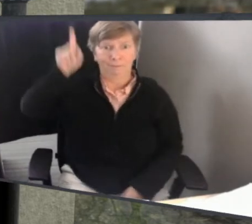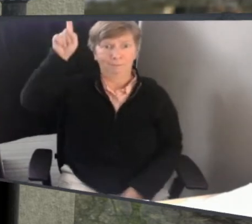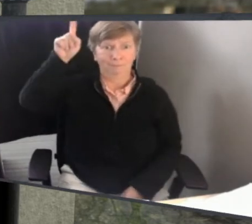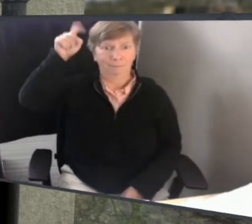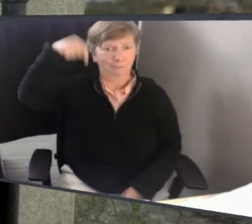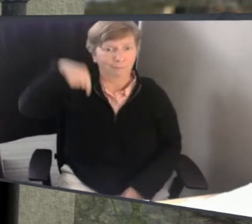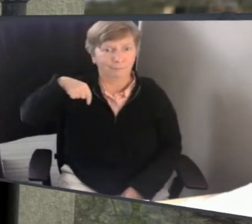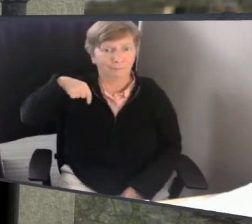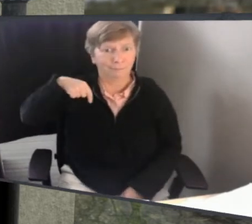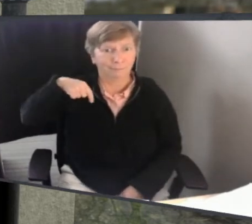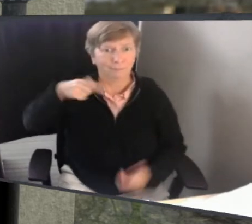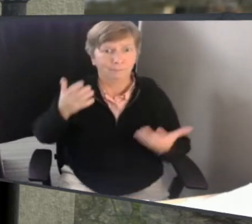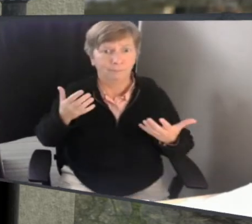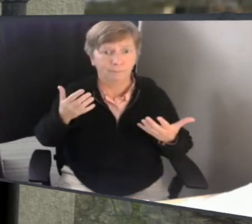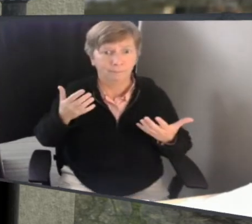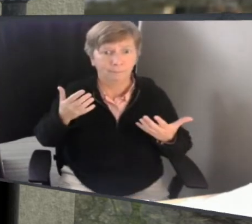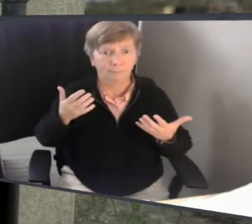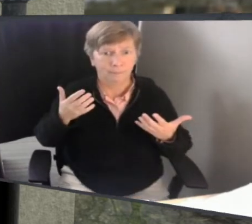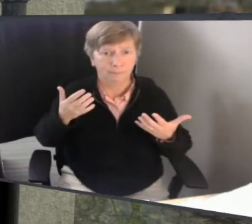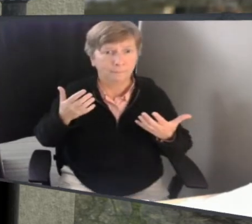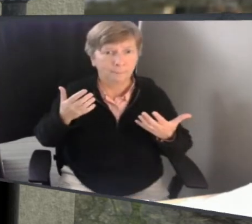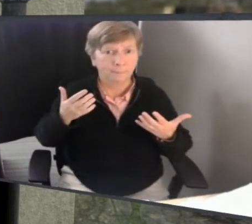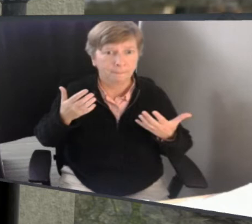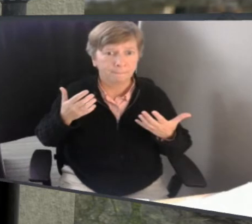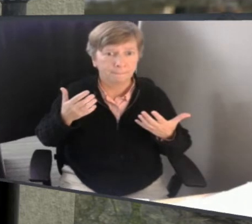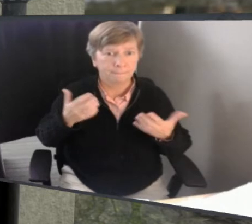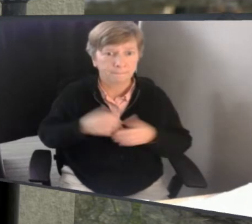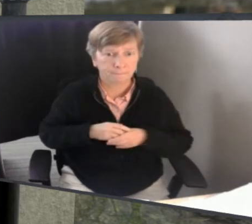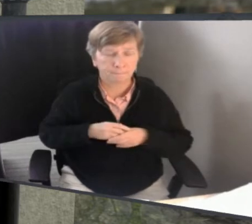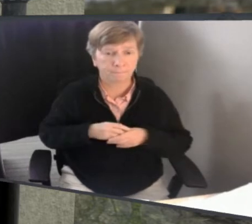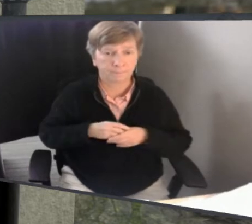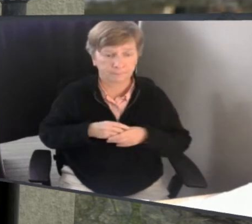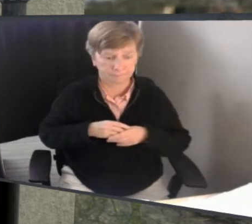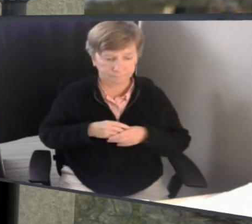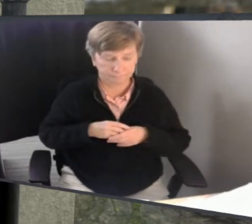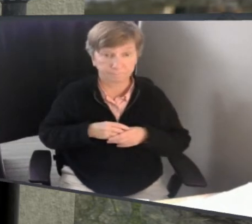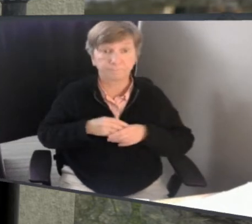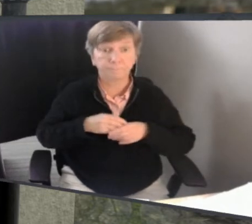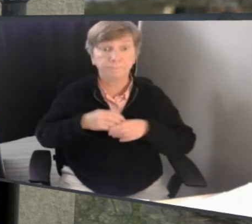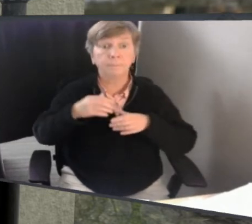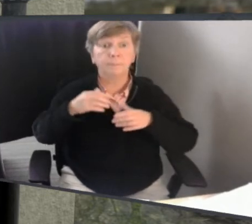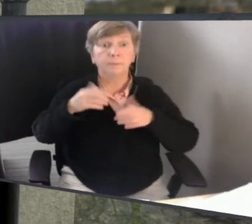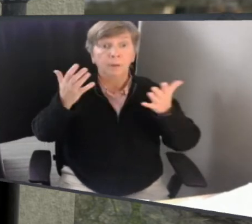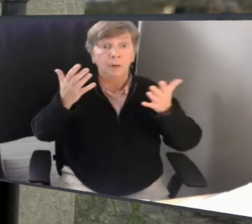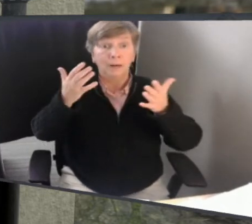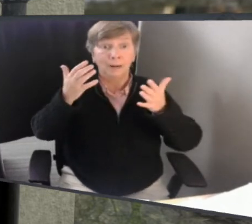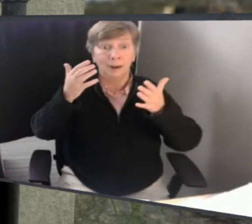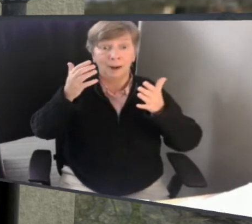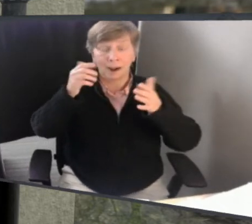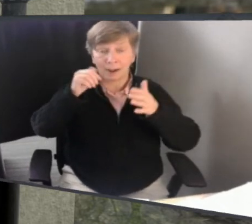hub space, if people are behind me or beside me or in front of me or above me. They're all in different